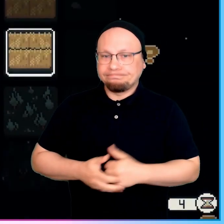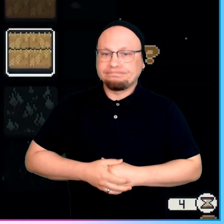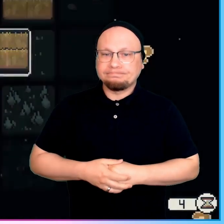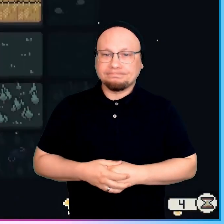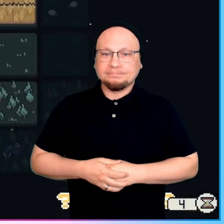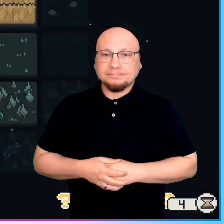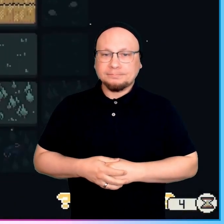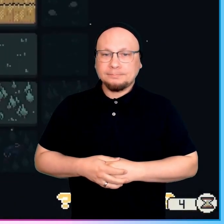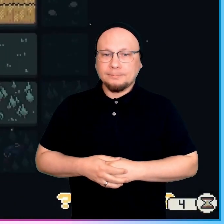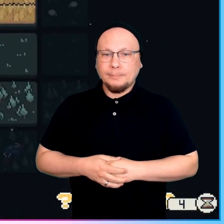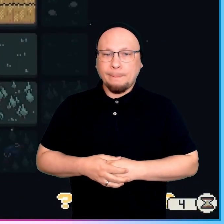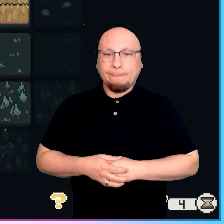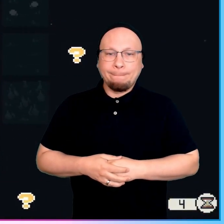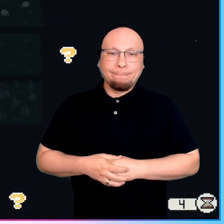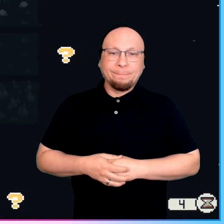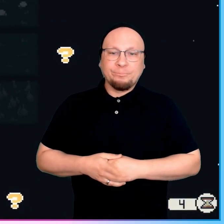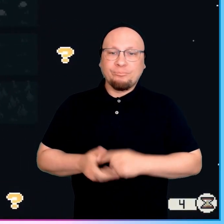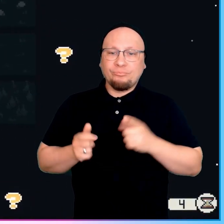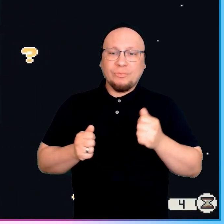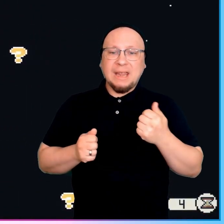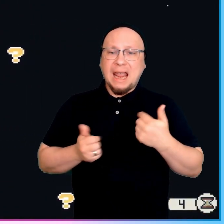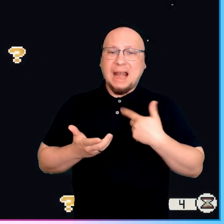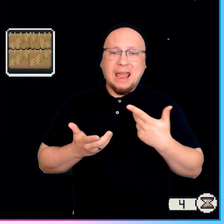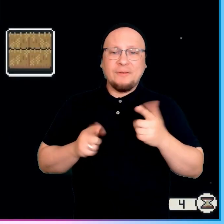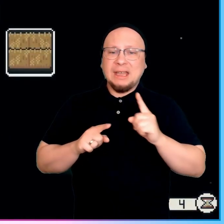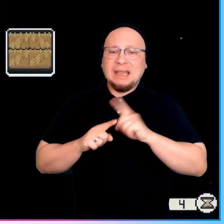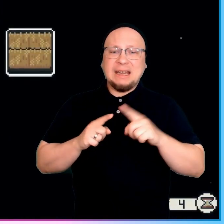The game can be played with different levels of difficulty,